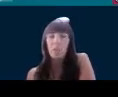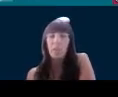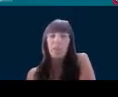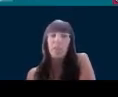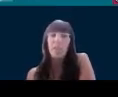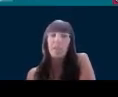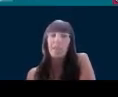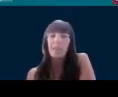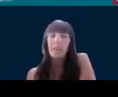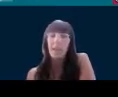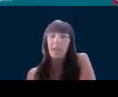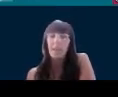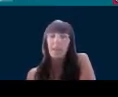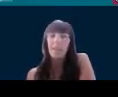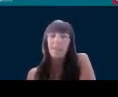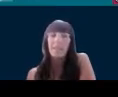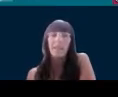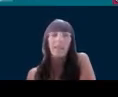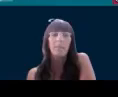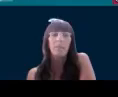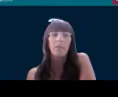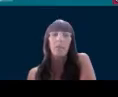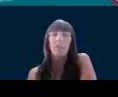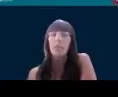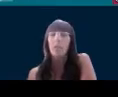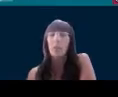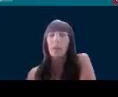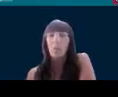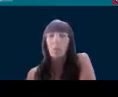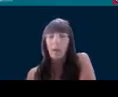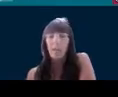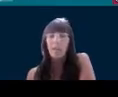situation, there is some etiquette, you know. So when